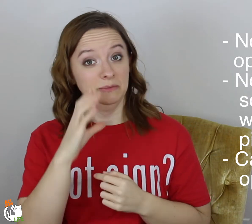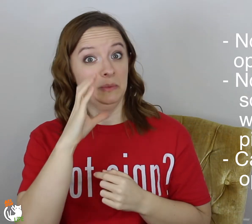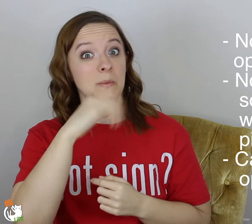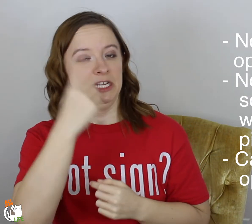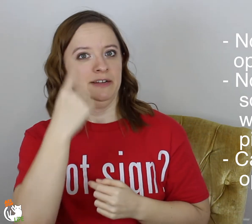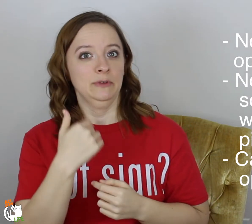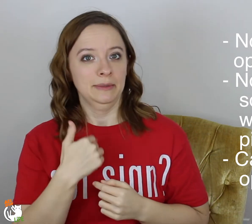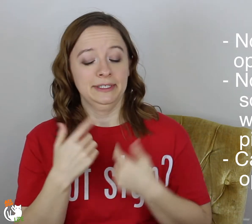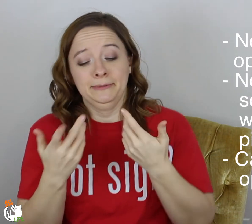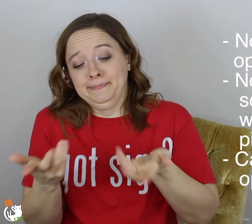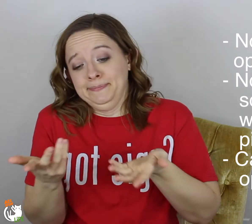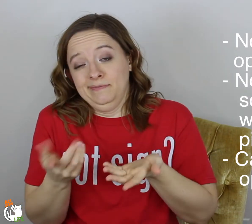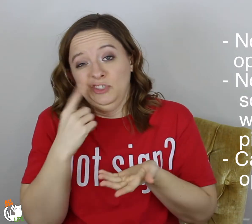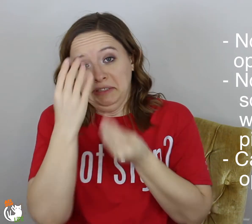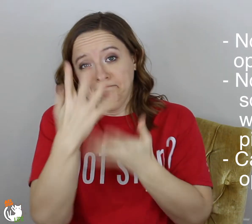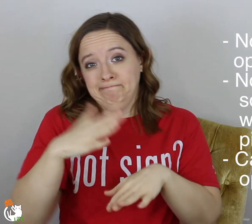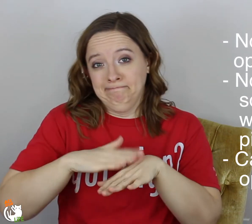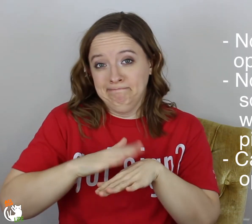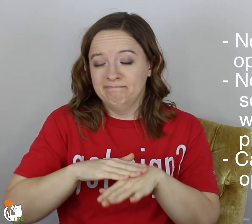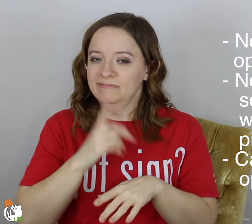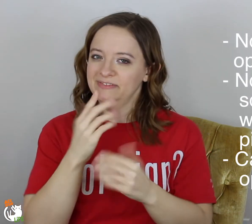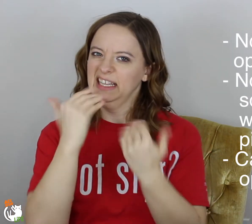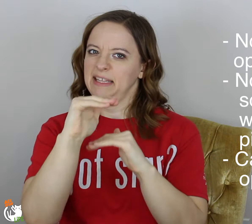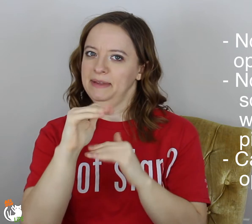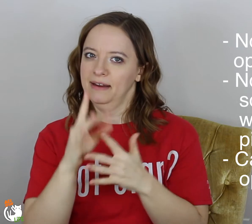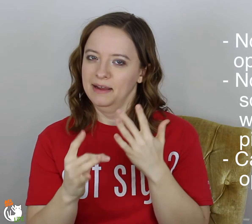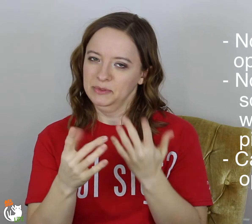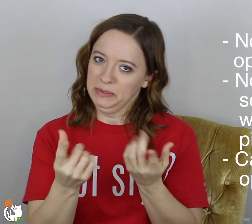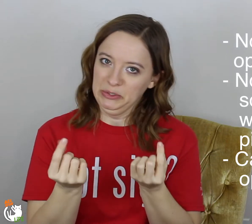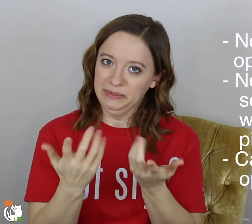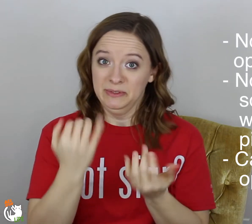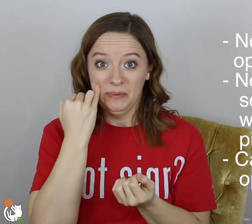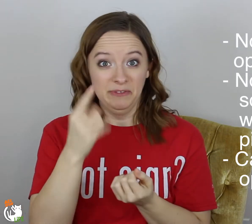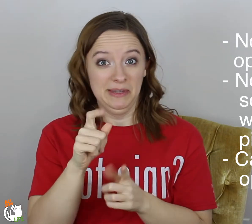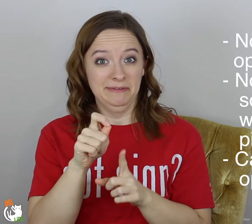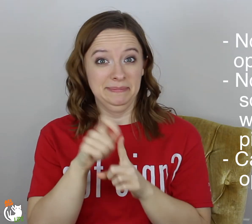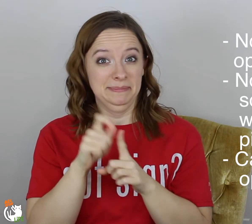which is really weird for me, but just to let you guys know about that. There's kind of limited options,